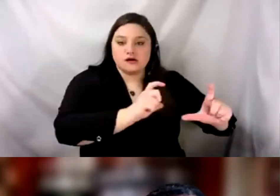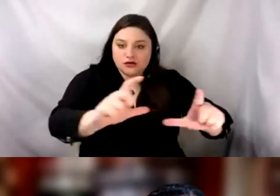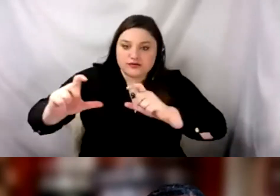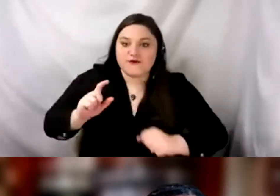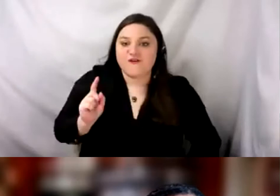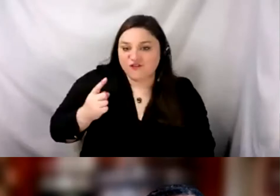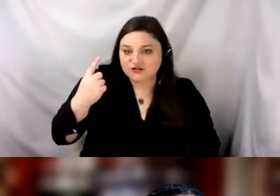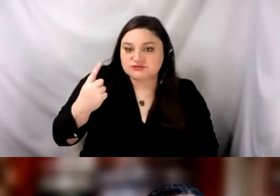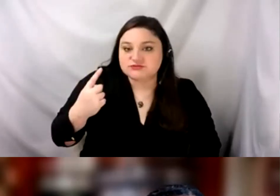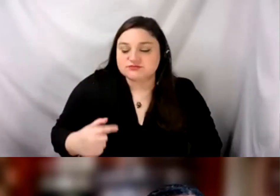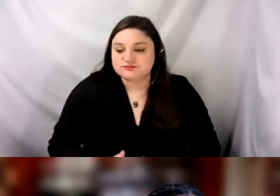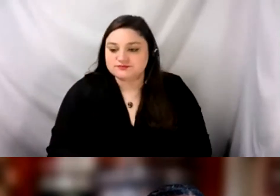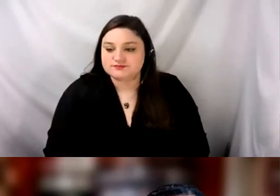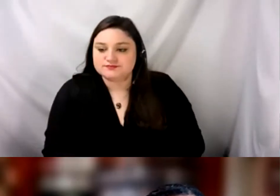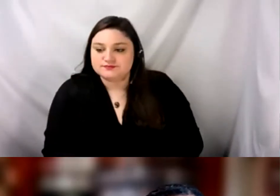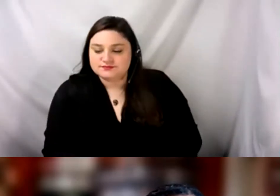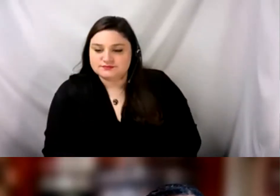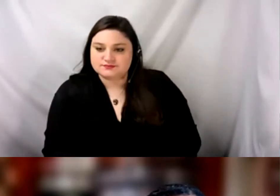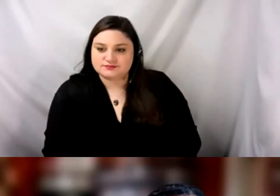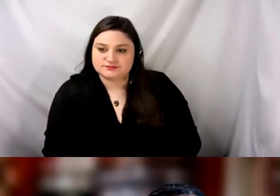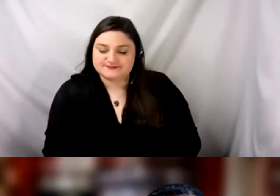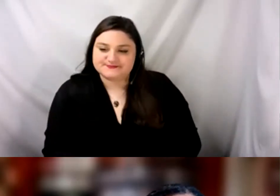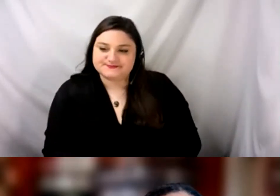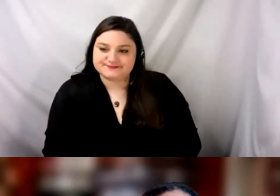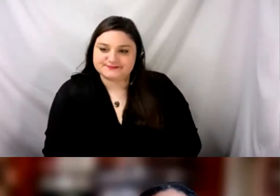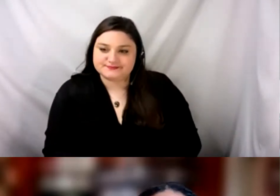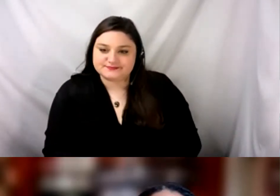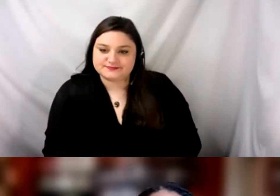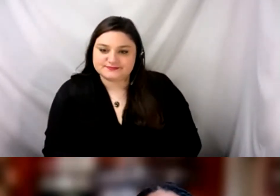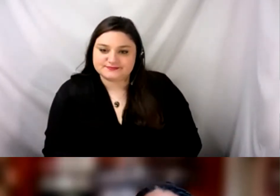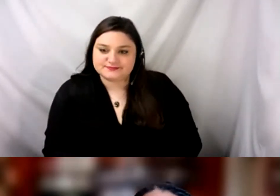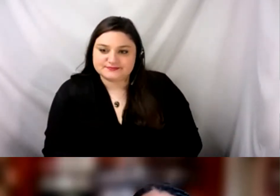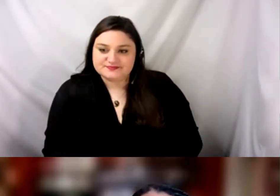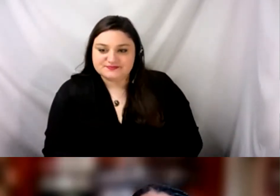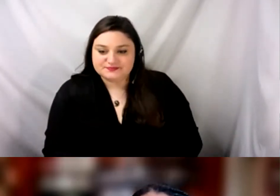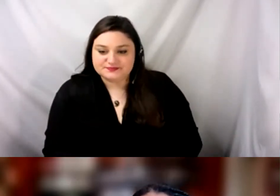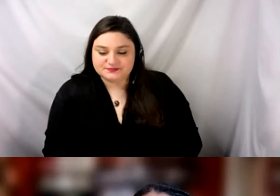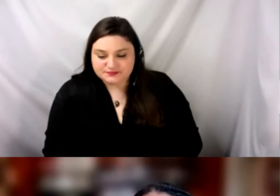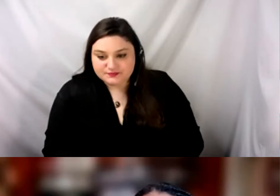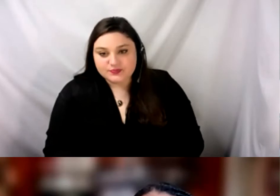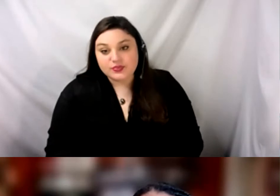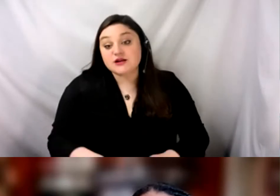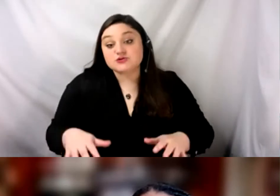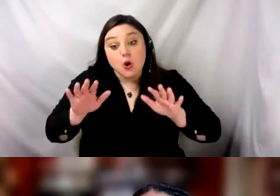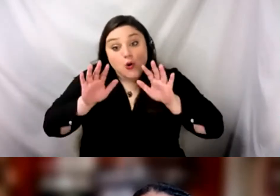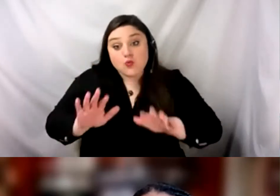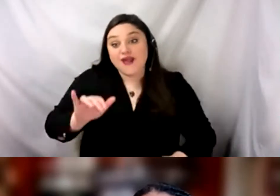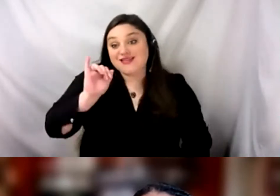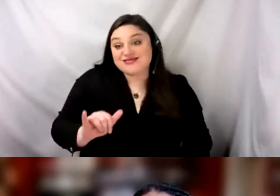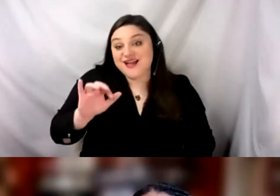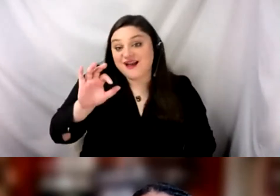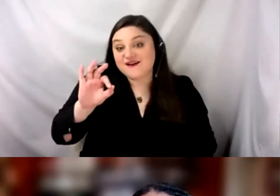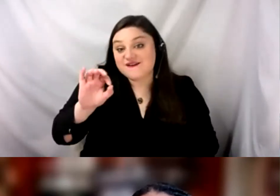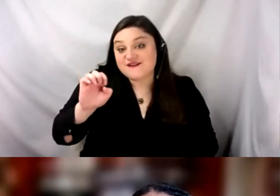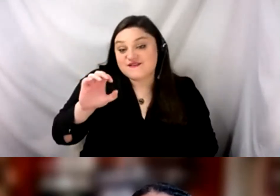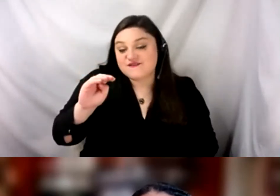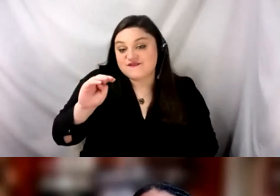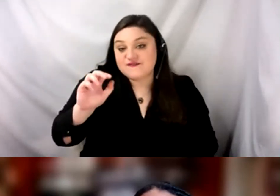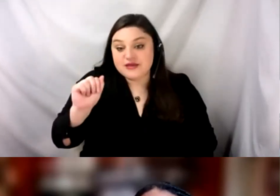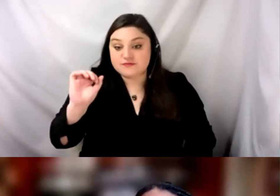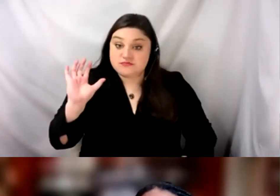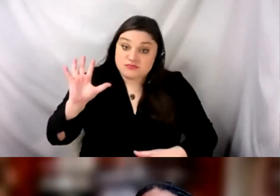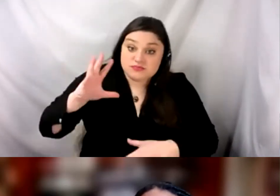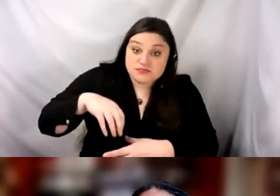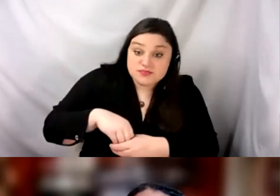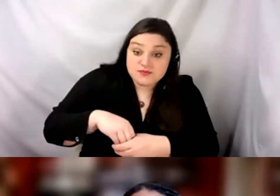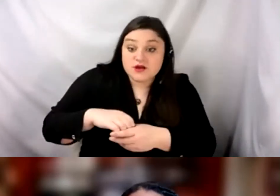It is great that FEMA has kicked in. [choppy audio]